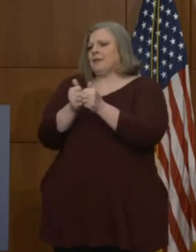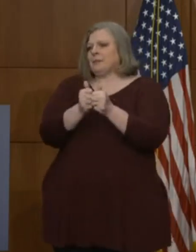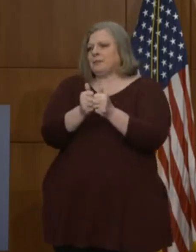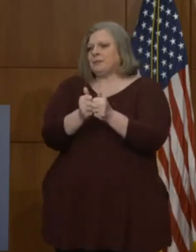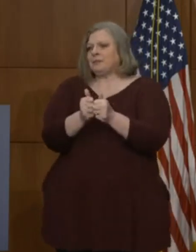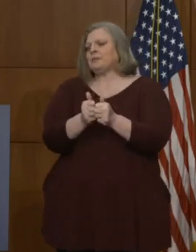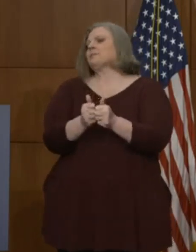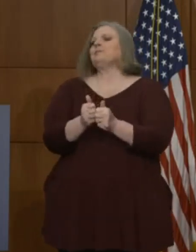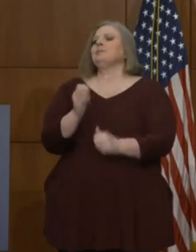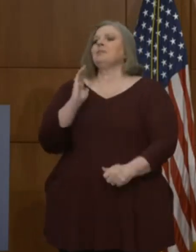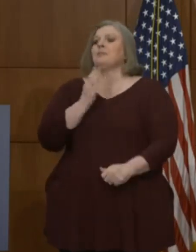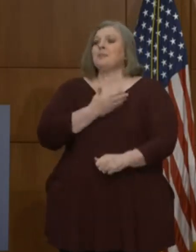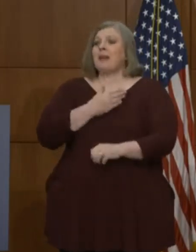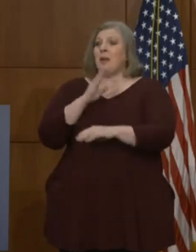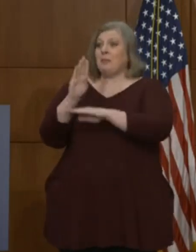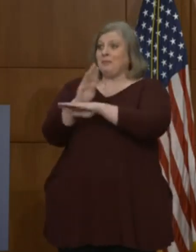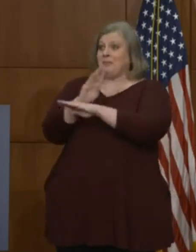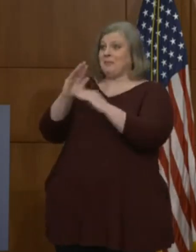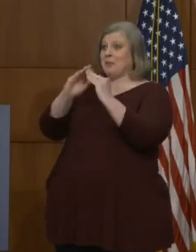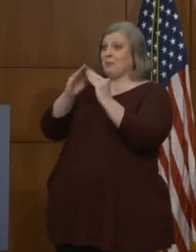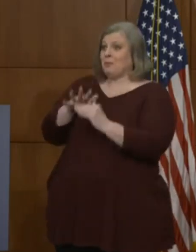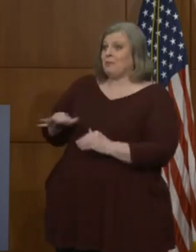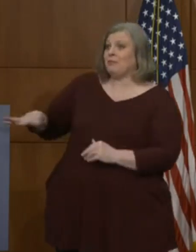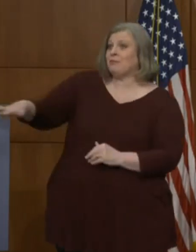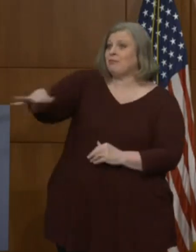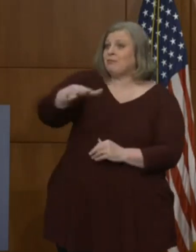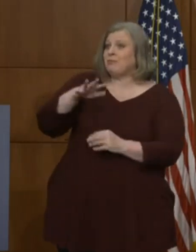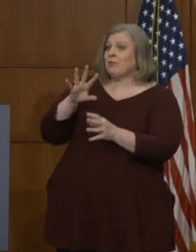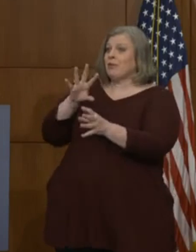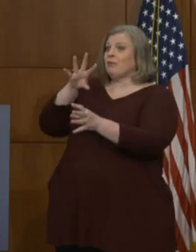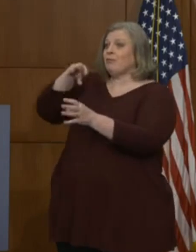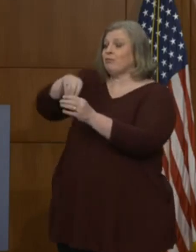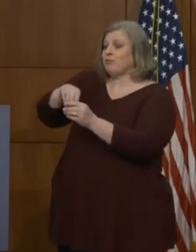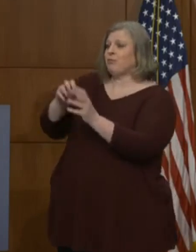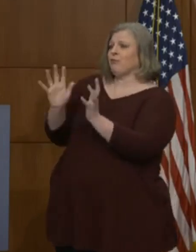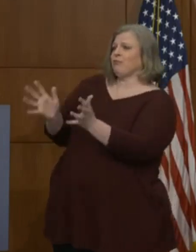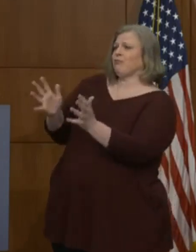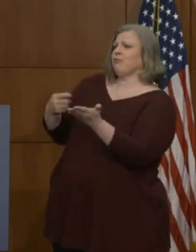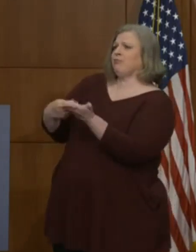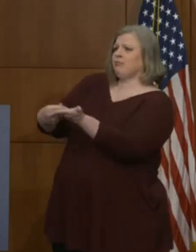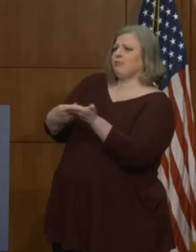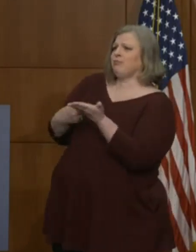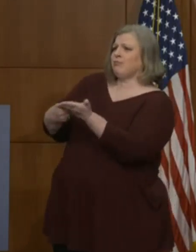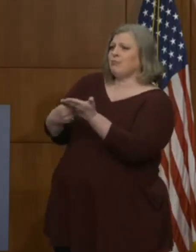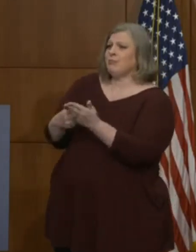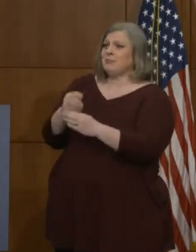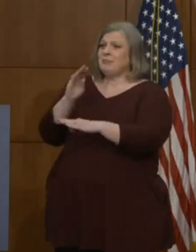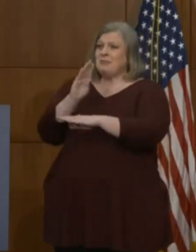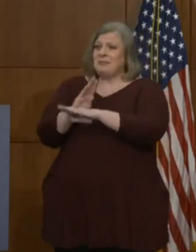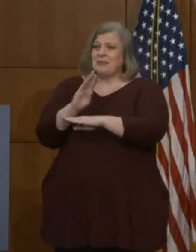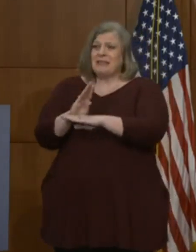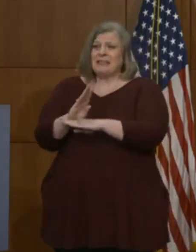FORWARD AND WE WILL DO THIS TOGETHER. OUR BUSINESS TOGETHER. OUR BUSINESS COMMUNITY WILL BE A PART OF COMMUNITY WILL BE A PART OF THIS CONVERSATION. THEY HAVE